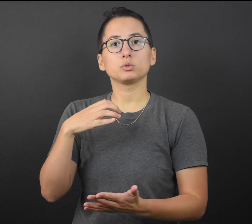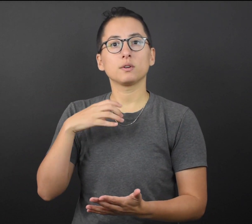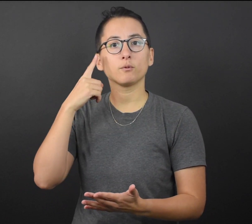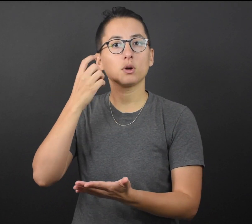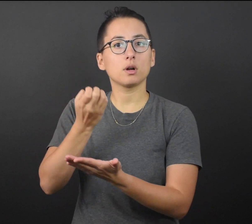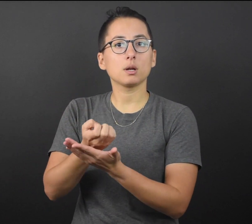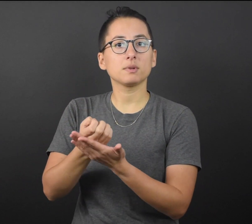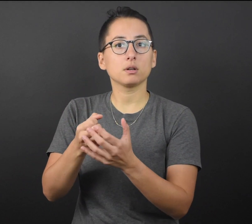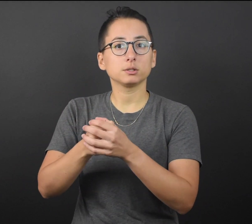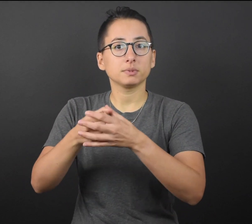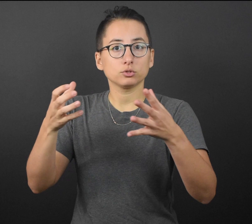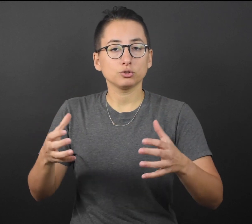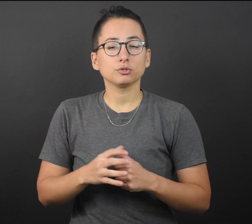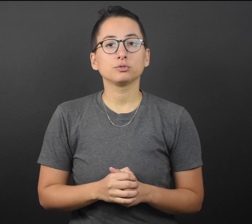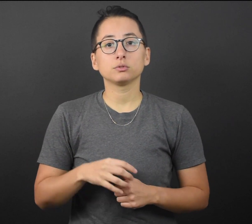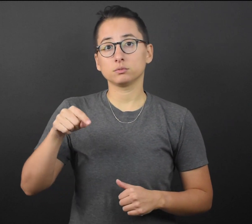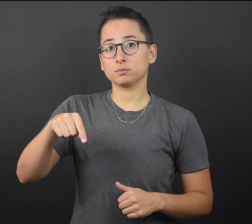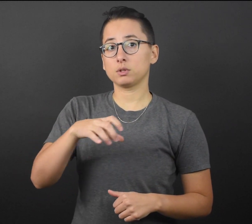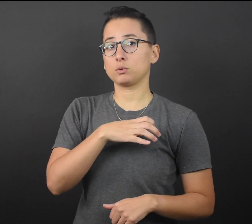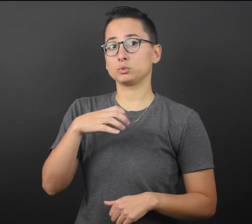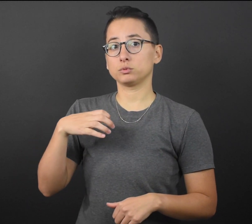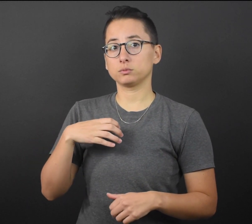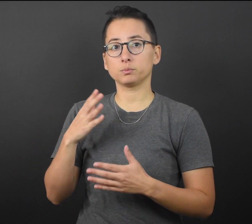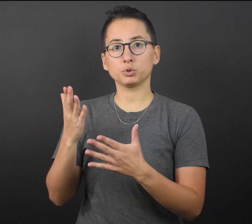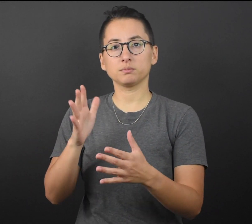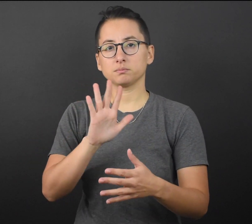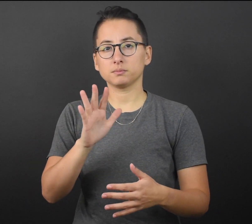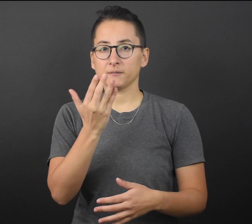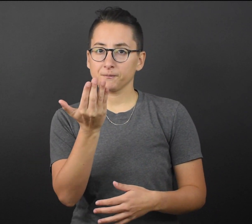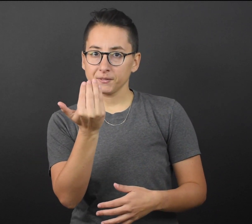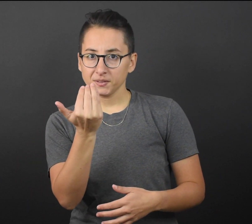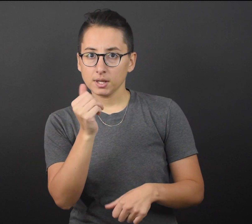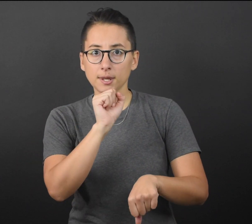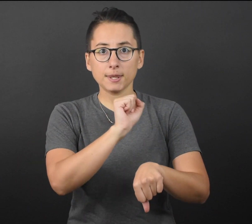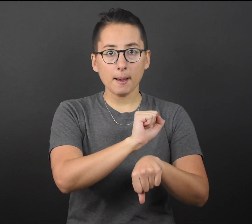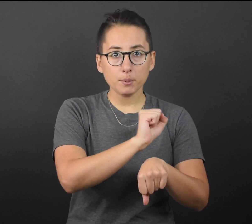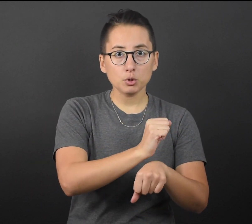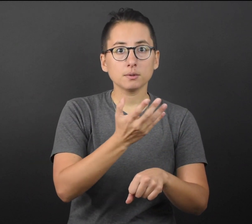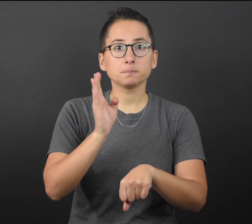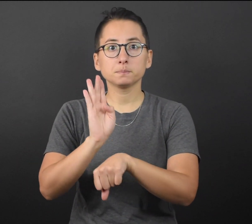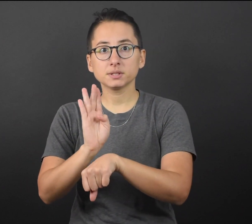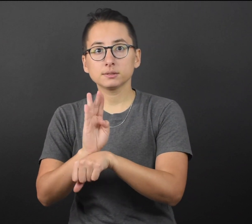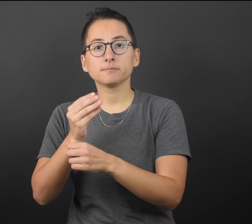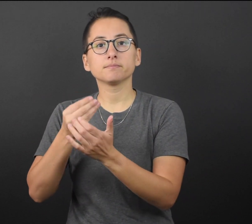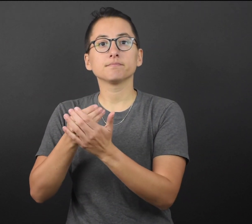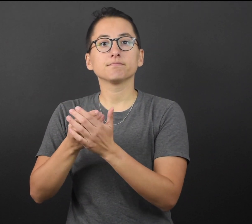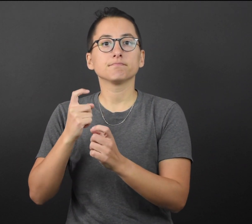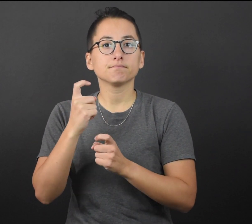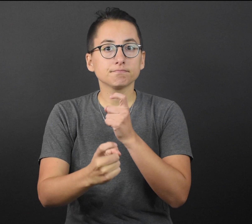Governor’s Council on Economic Expansion. The Council brings together 15 labor, business,